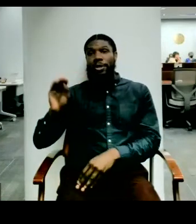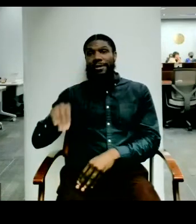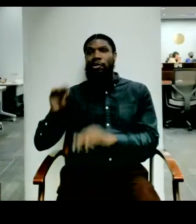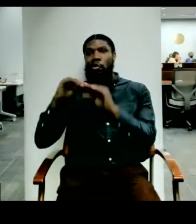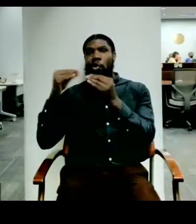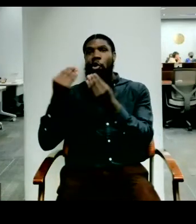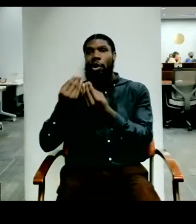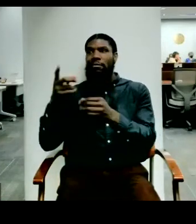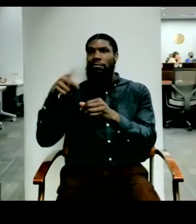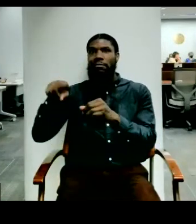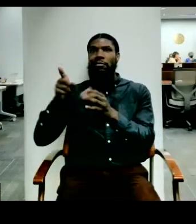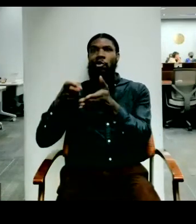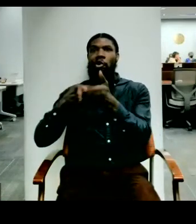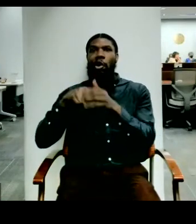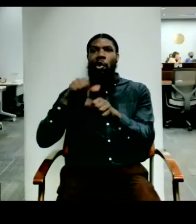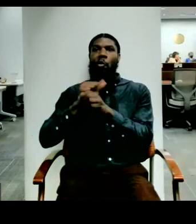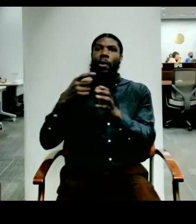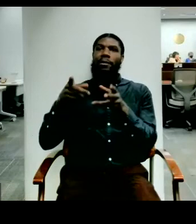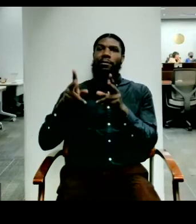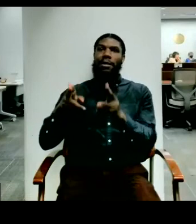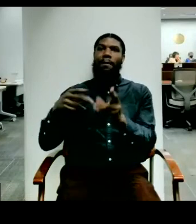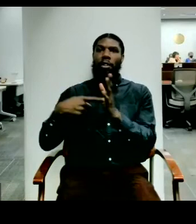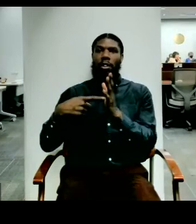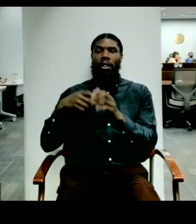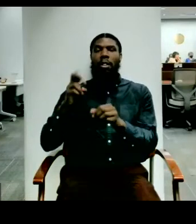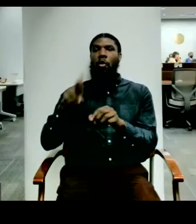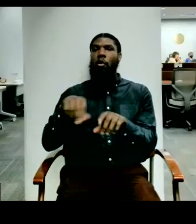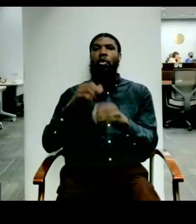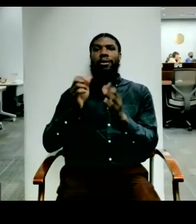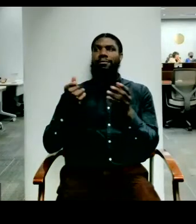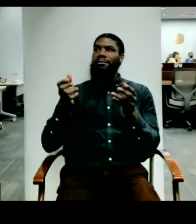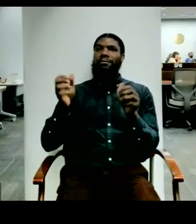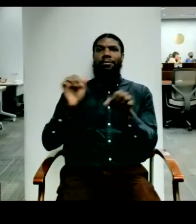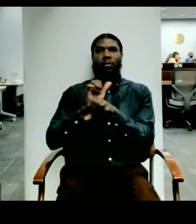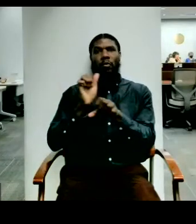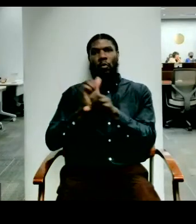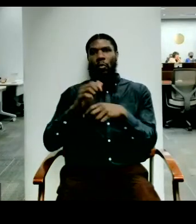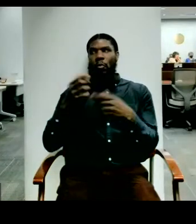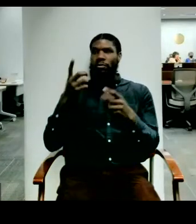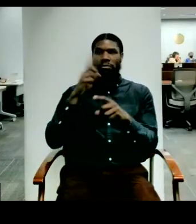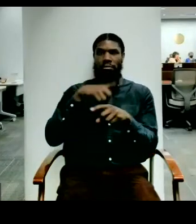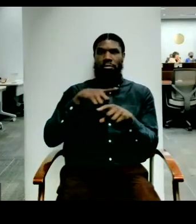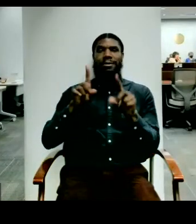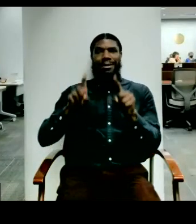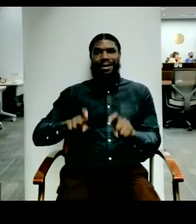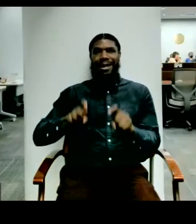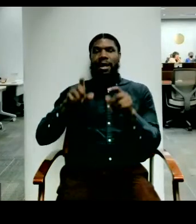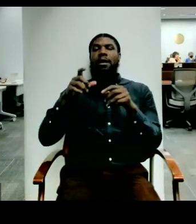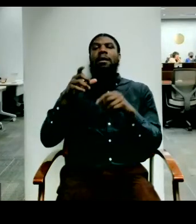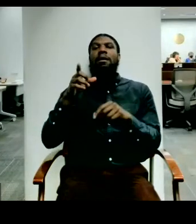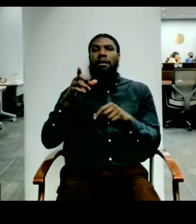work samples or work simulation test, do so for applicants identified for further consideration.